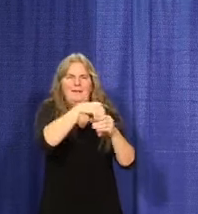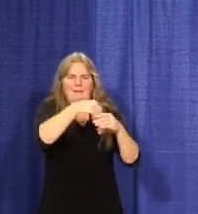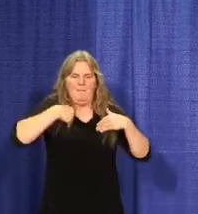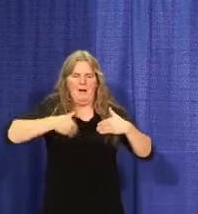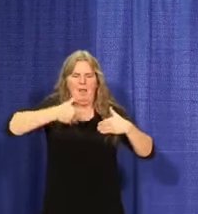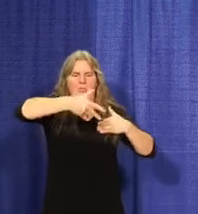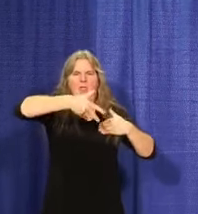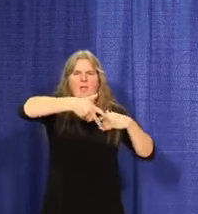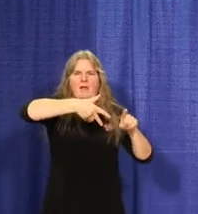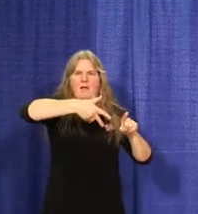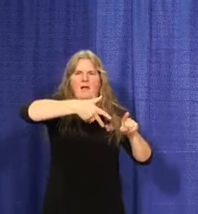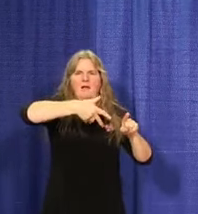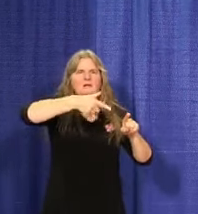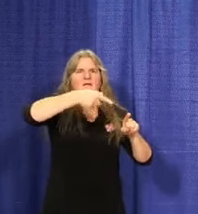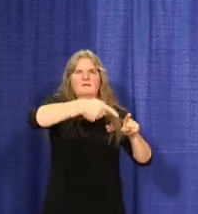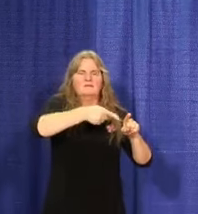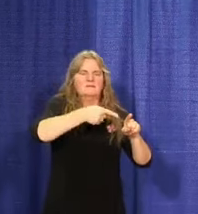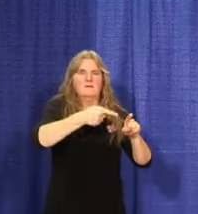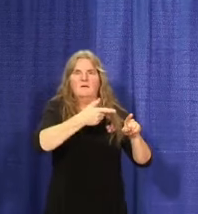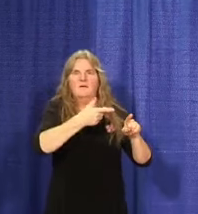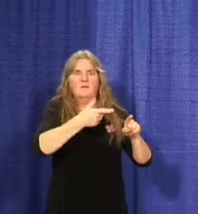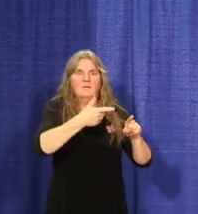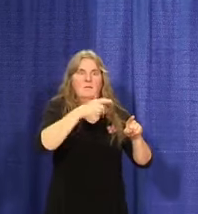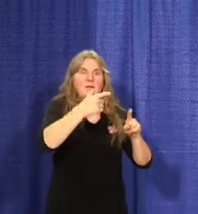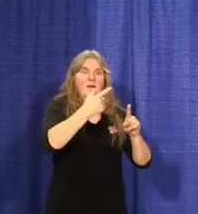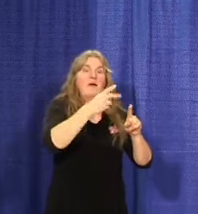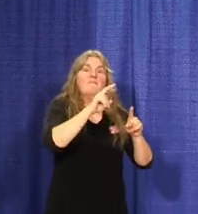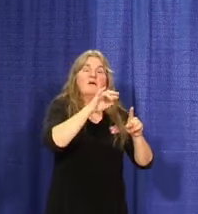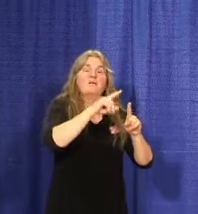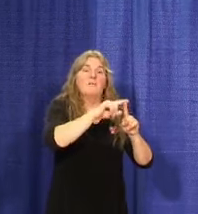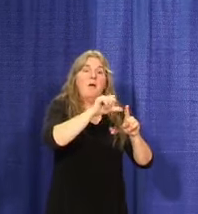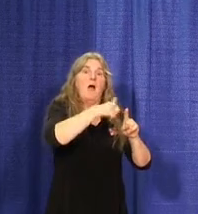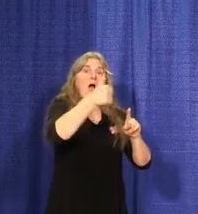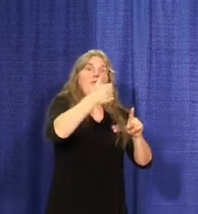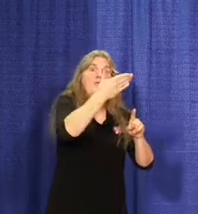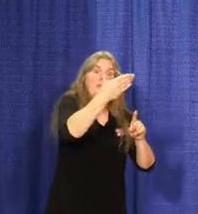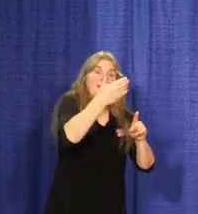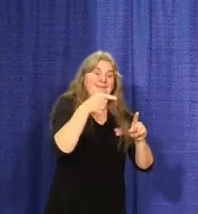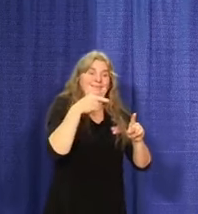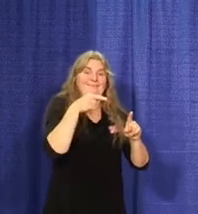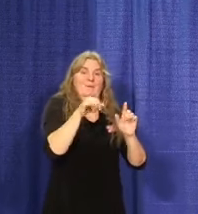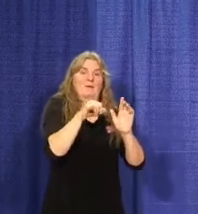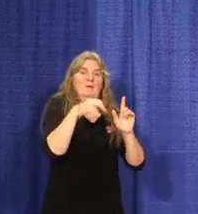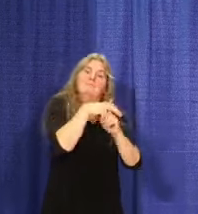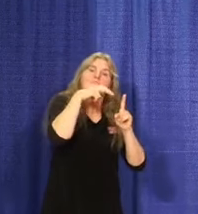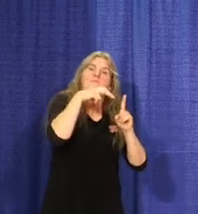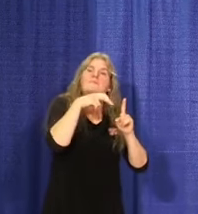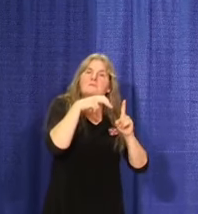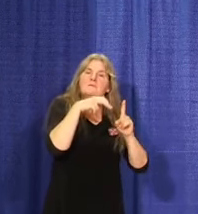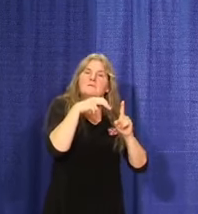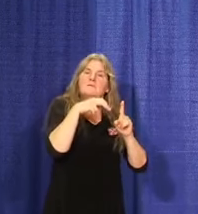there to be cross-reactivity in therefore false-positive. So it becomes-- if you just